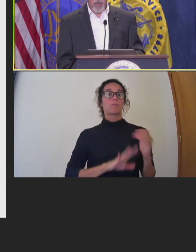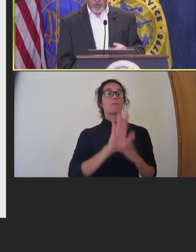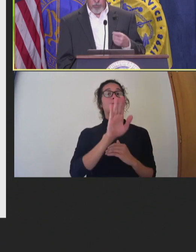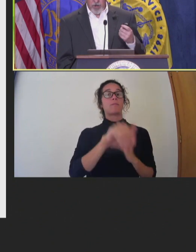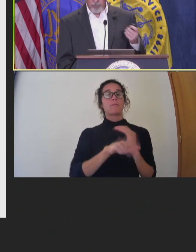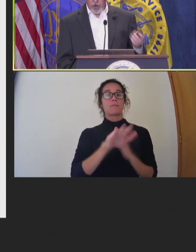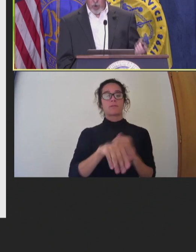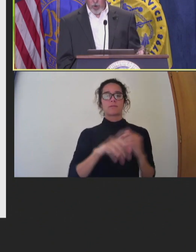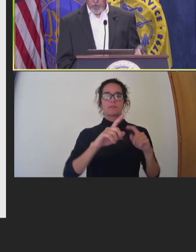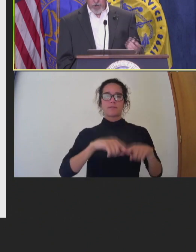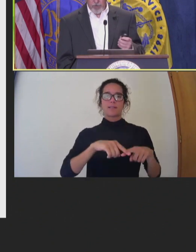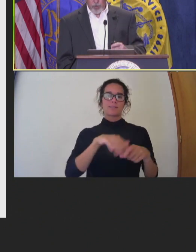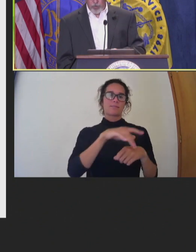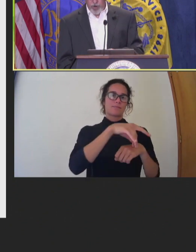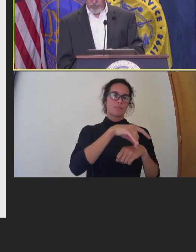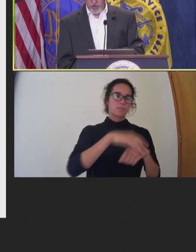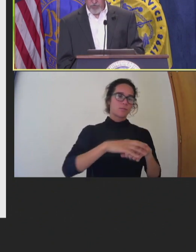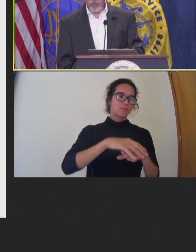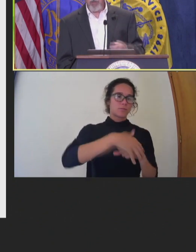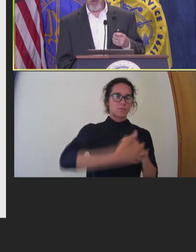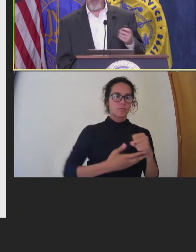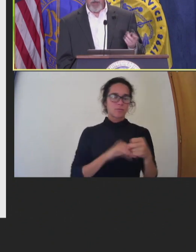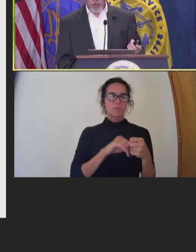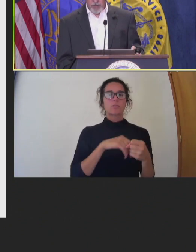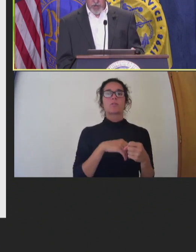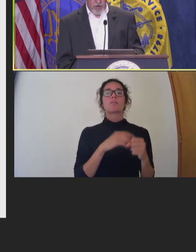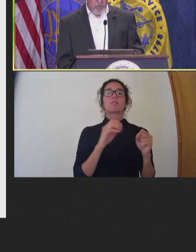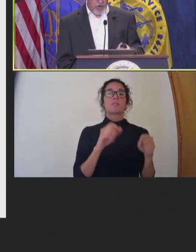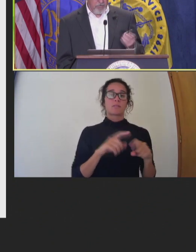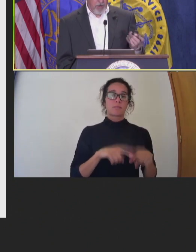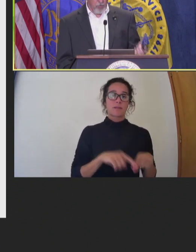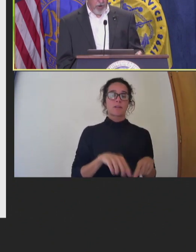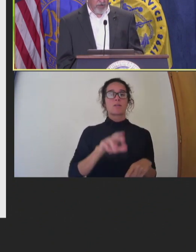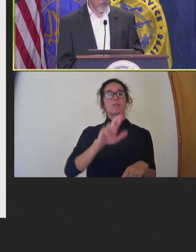as well as by urban and rural residents, by income, by race,